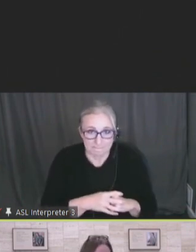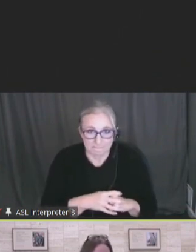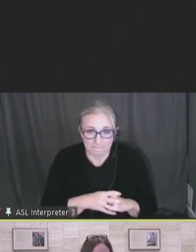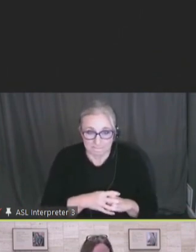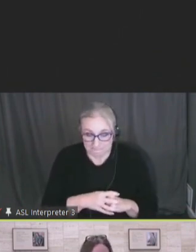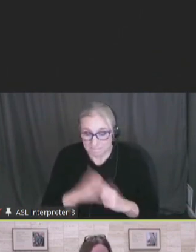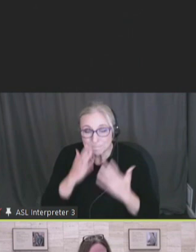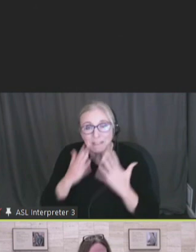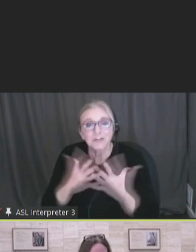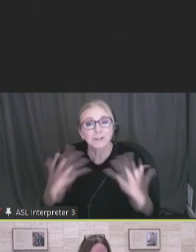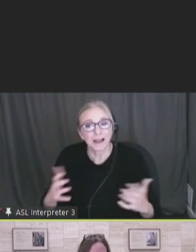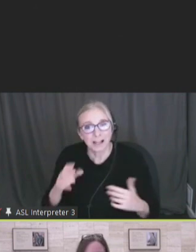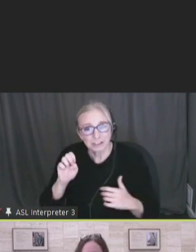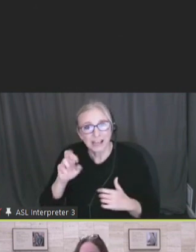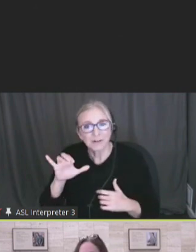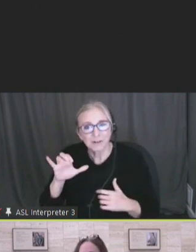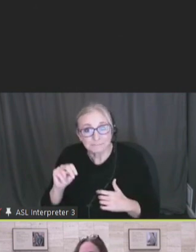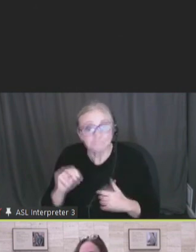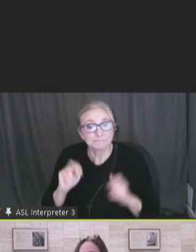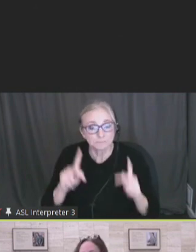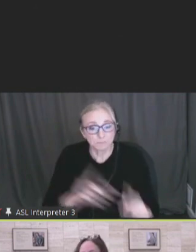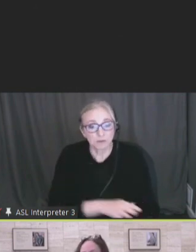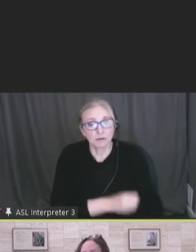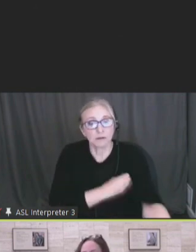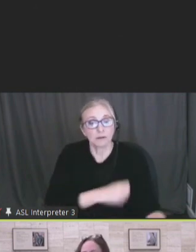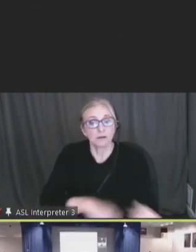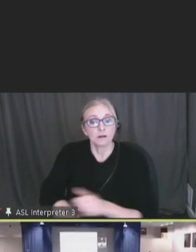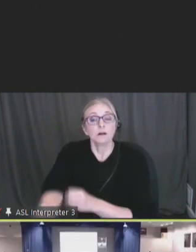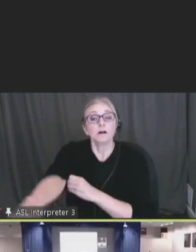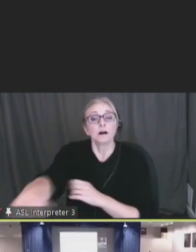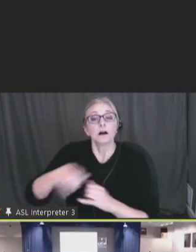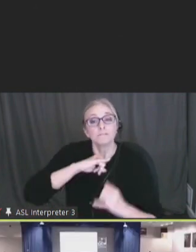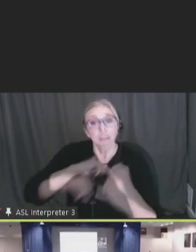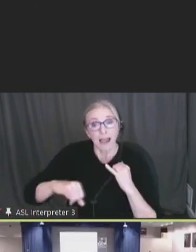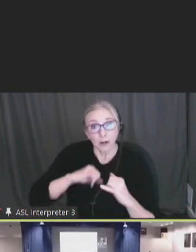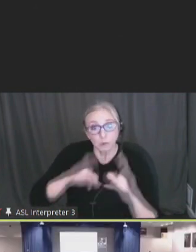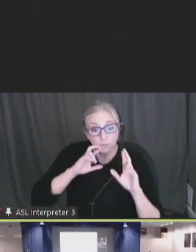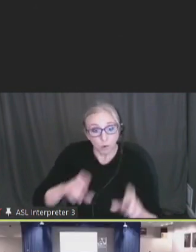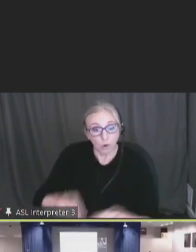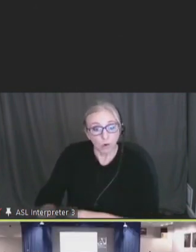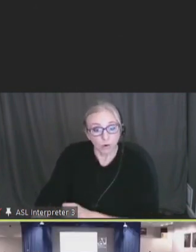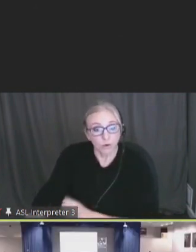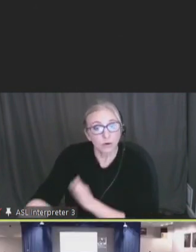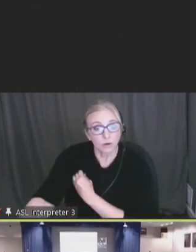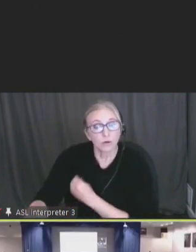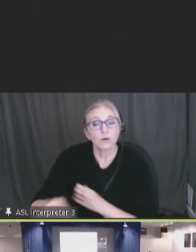Thank you very much, Erin. And our final report -- verbal report is from NACCHO, Matt Bobo.